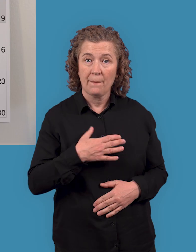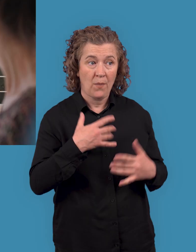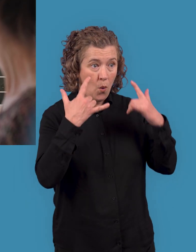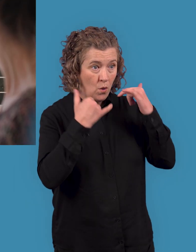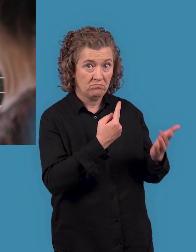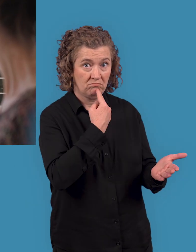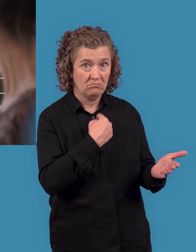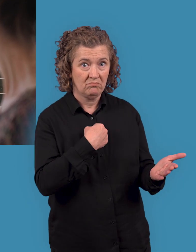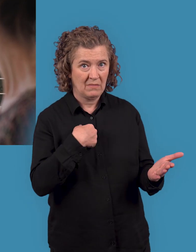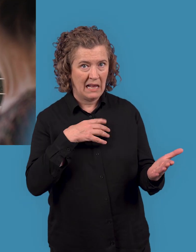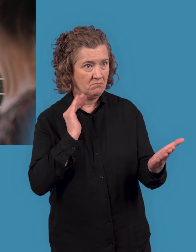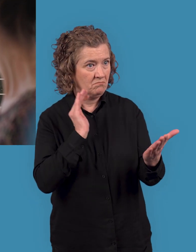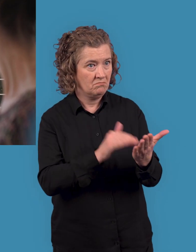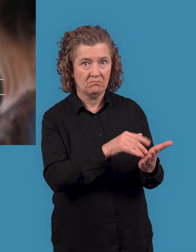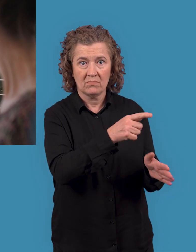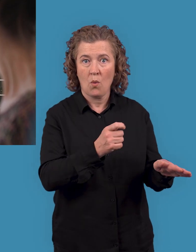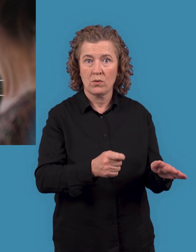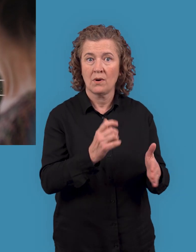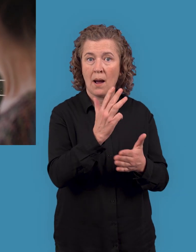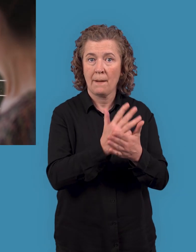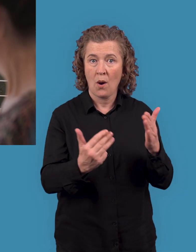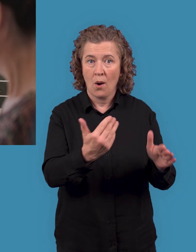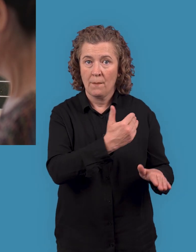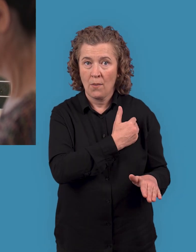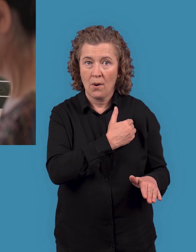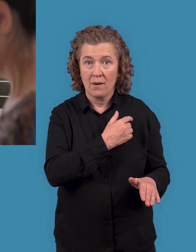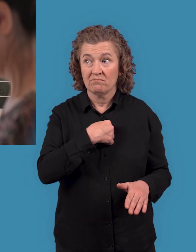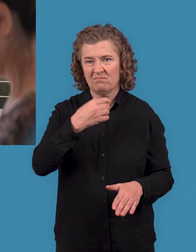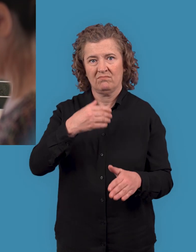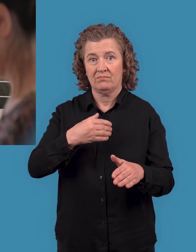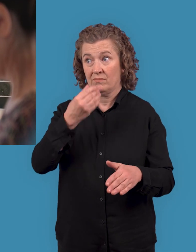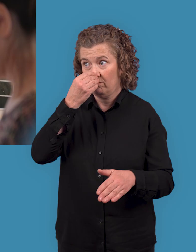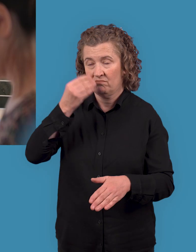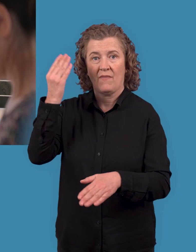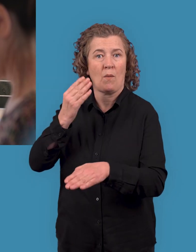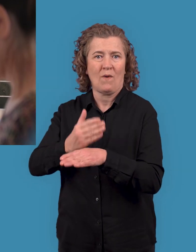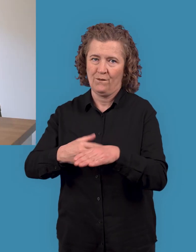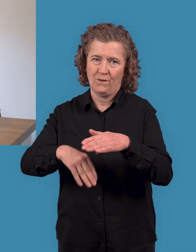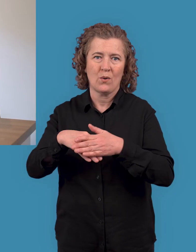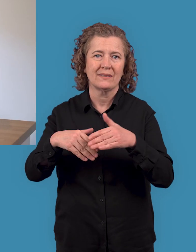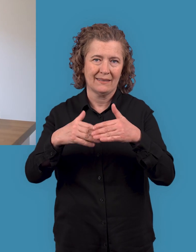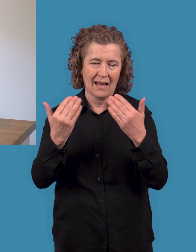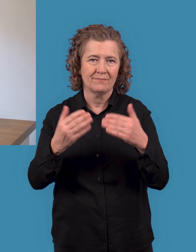My lawyer said to get there at 9.30 am but I had to take the whole day off.